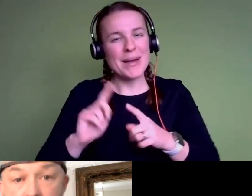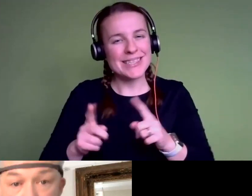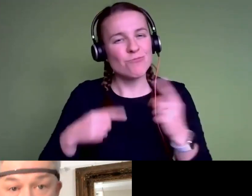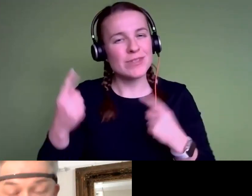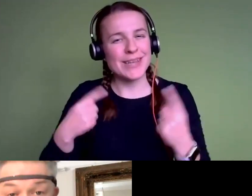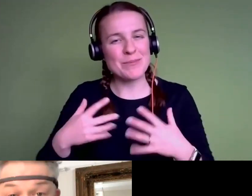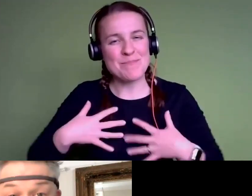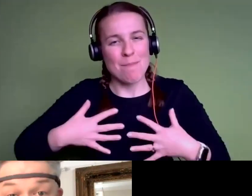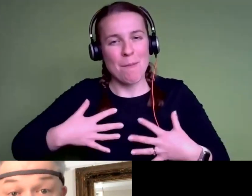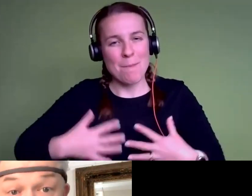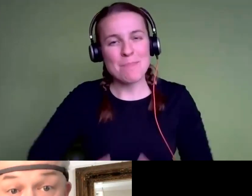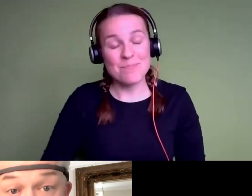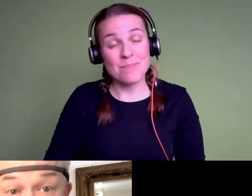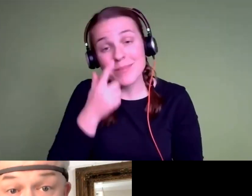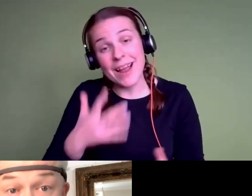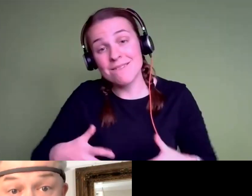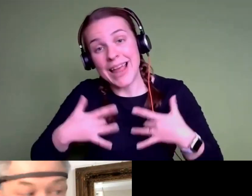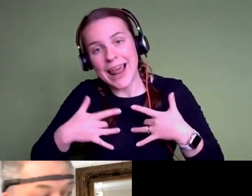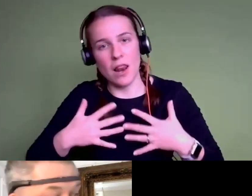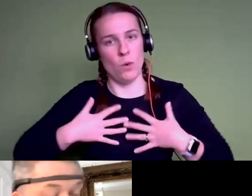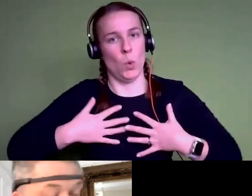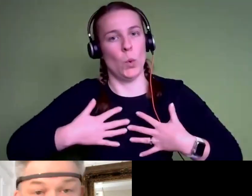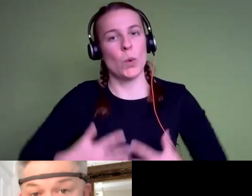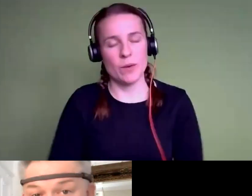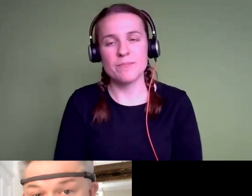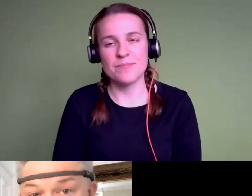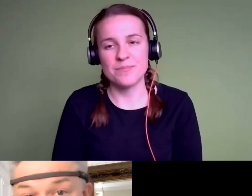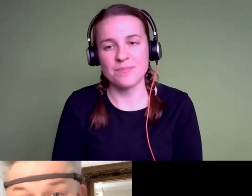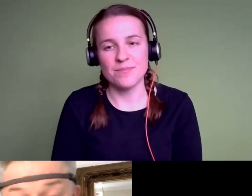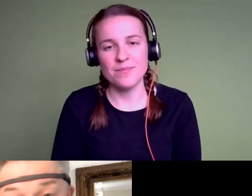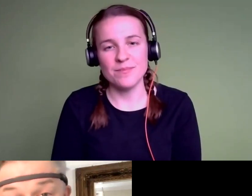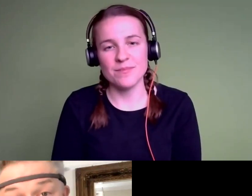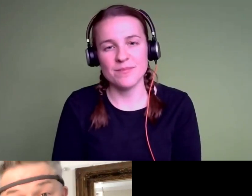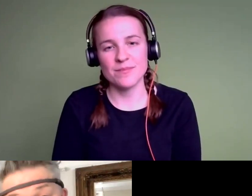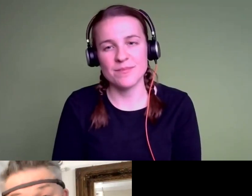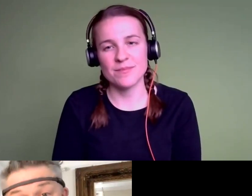, every time I triggered touch with the plant